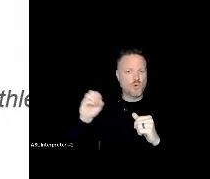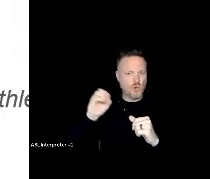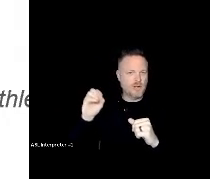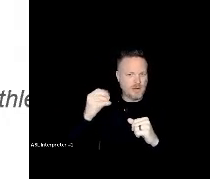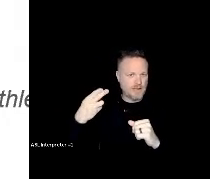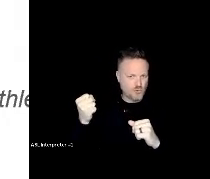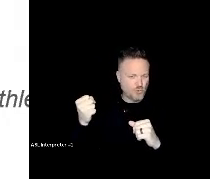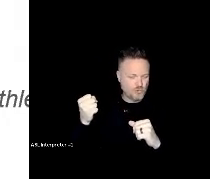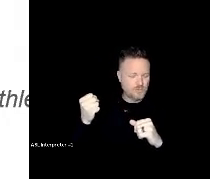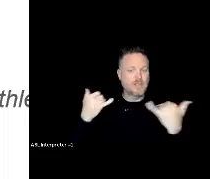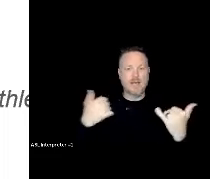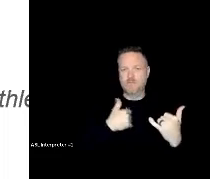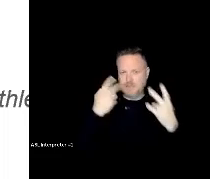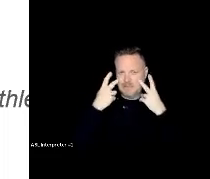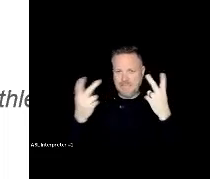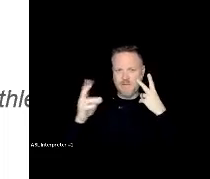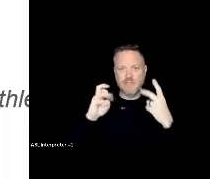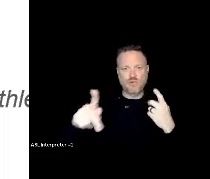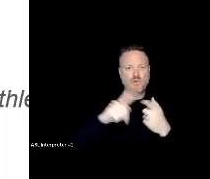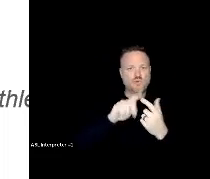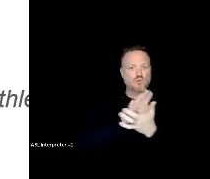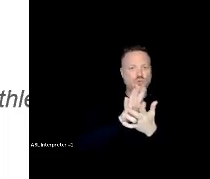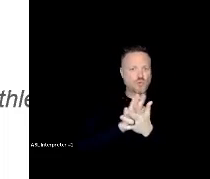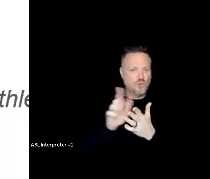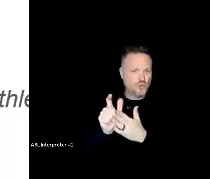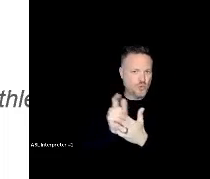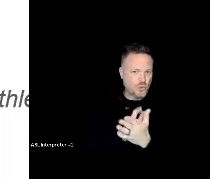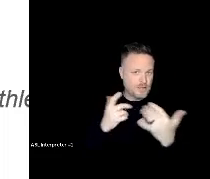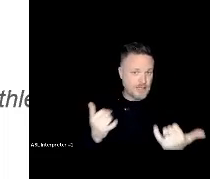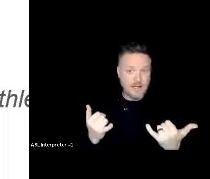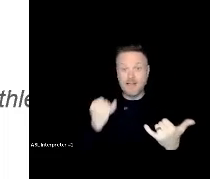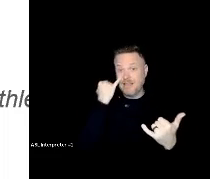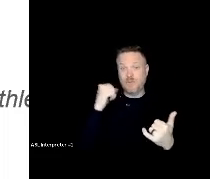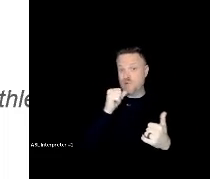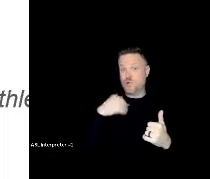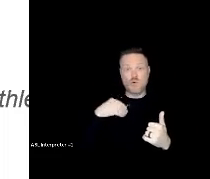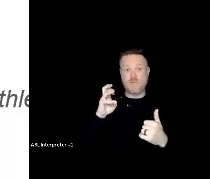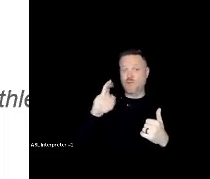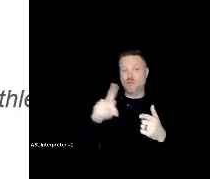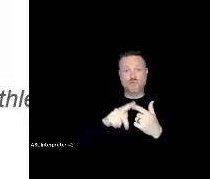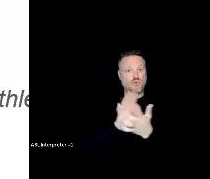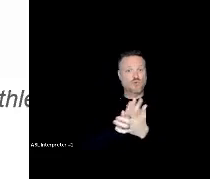Now, we look at the return to school laws. Without a return to school mandate, only 21%